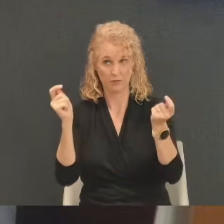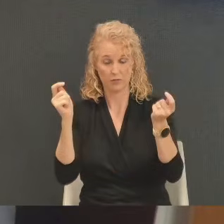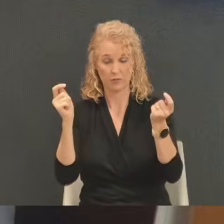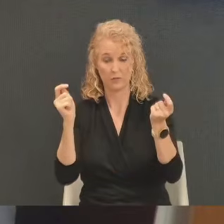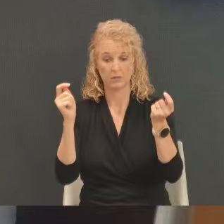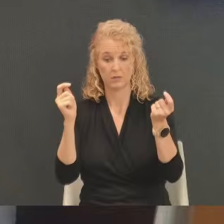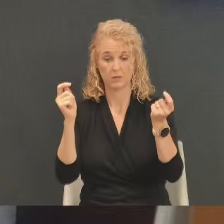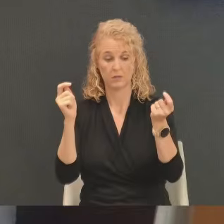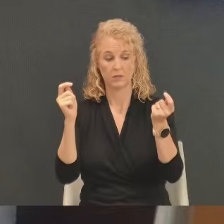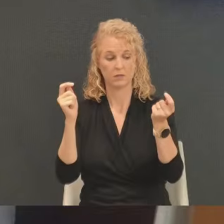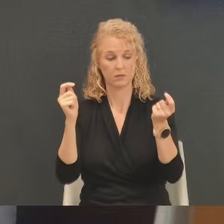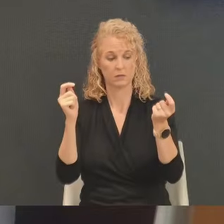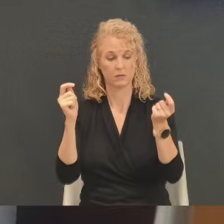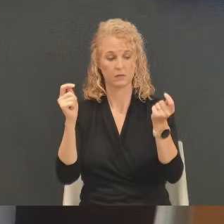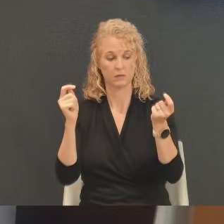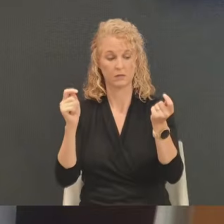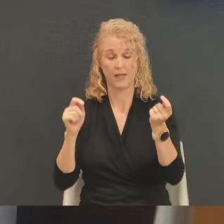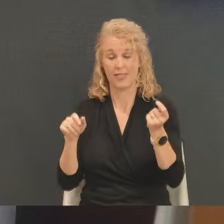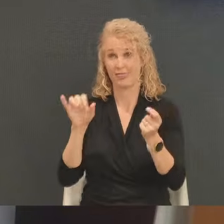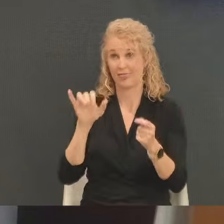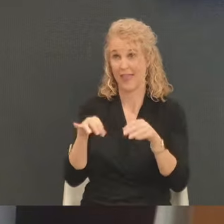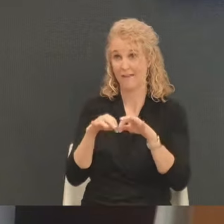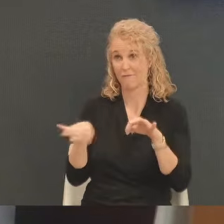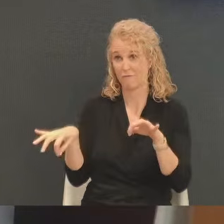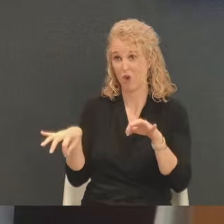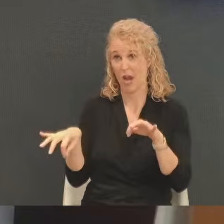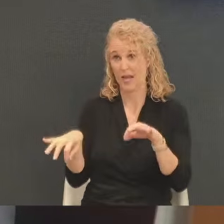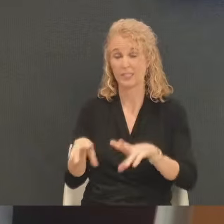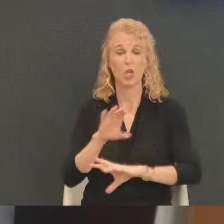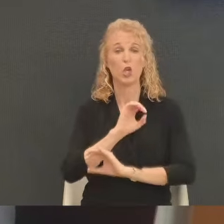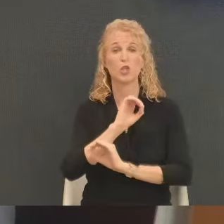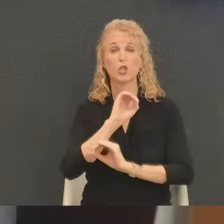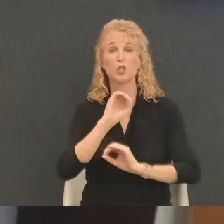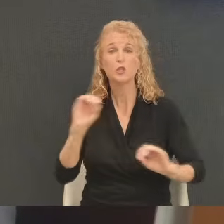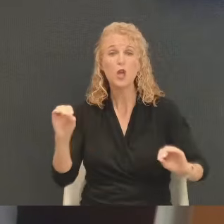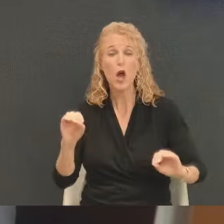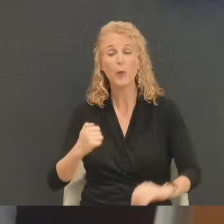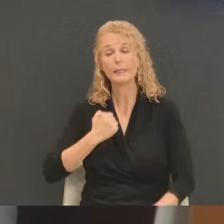used the the phrase of, you know, no, pardon my dust signs, you know, that type of thing. So,